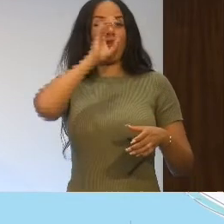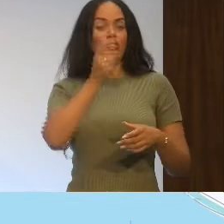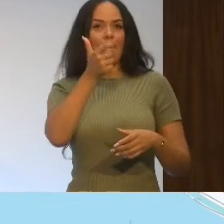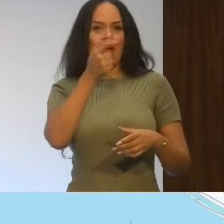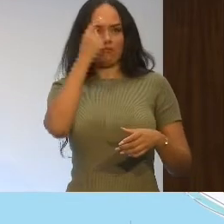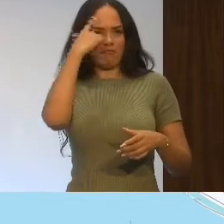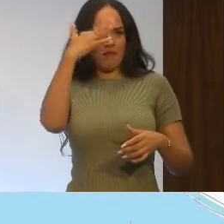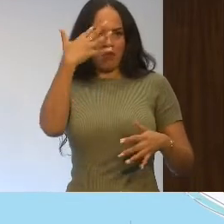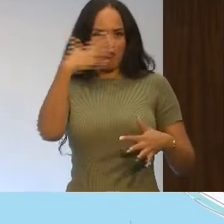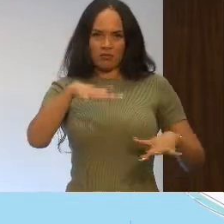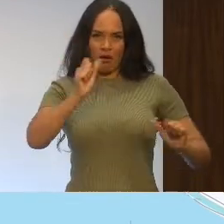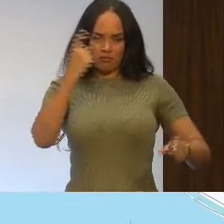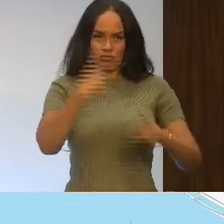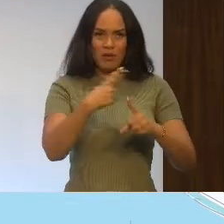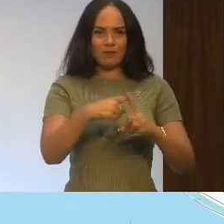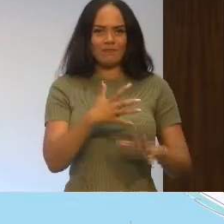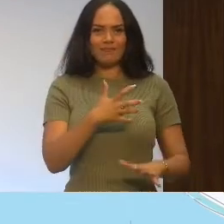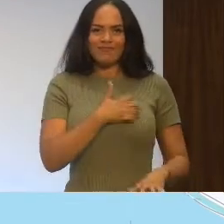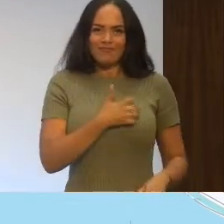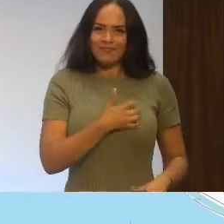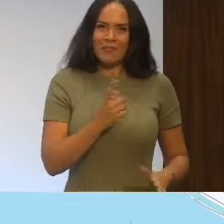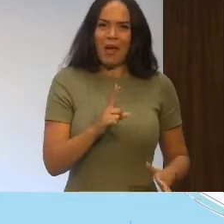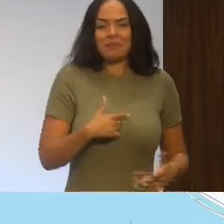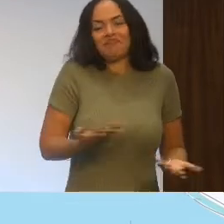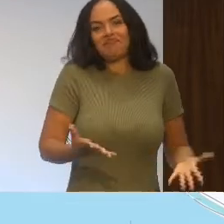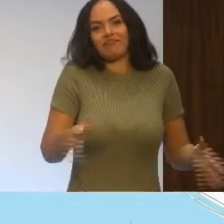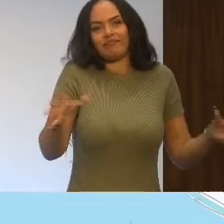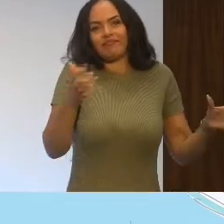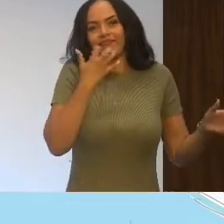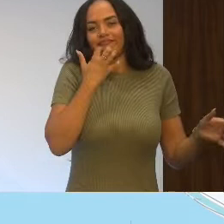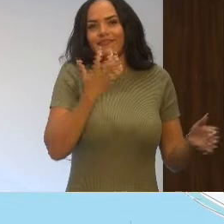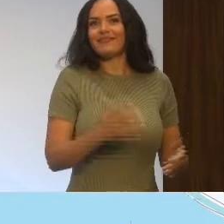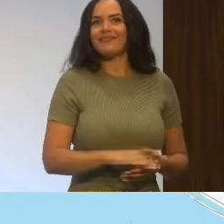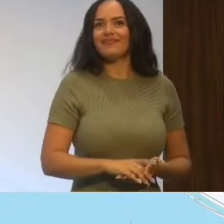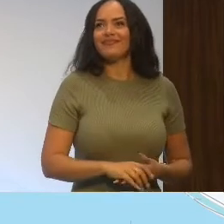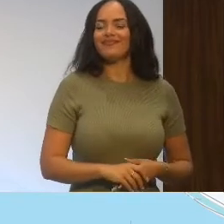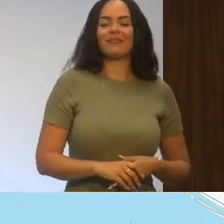And that's that's irritating. But that's that's where we are. And the other thing that I talk about with